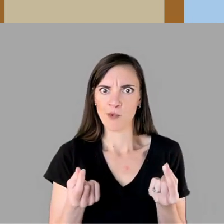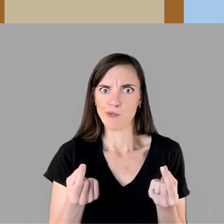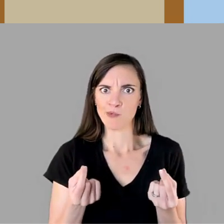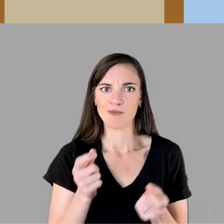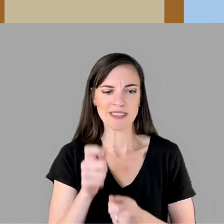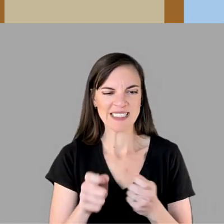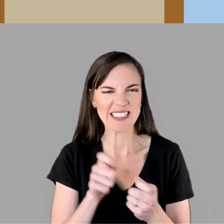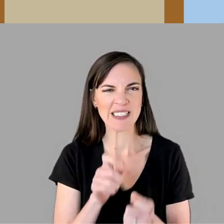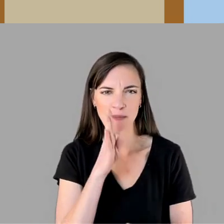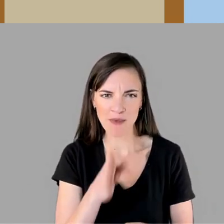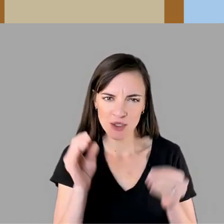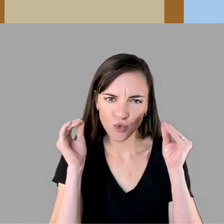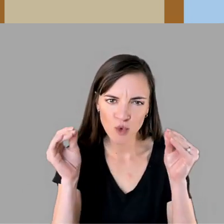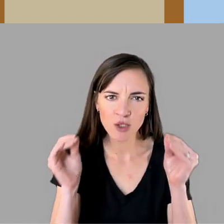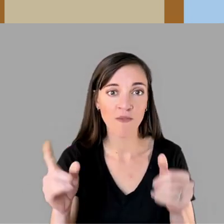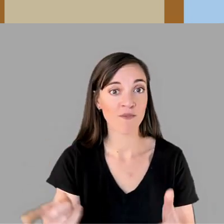before feedback can occur.